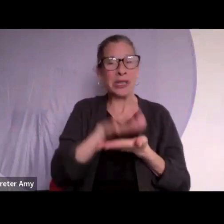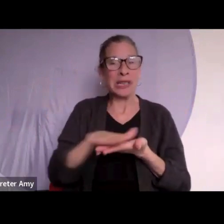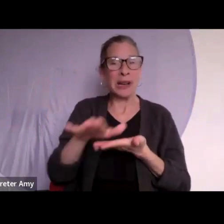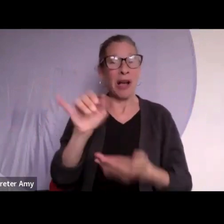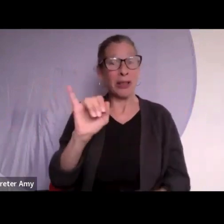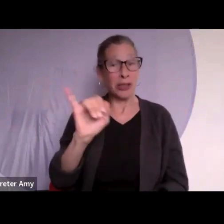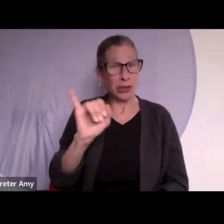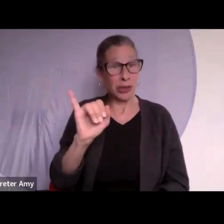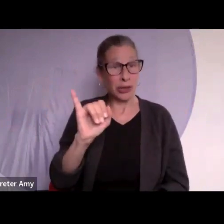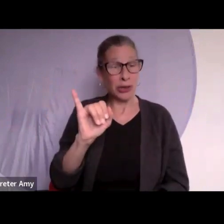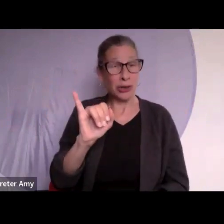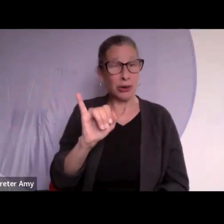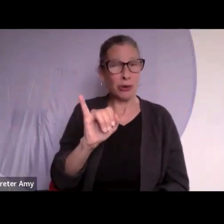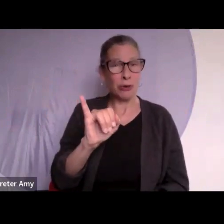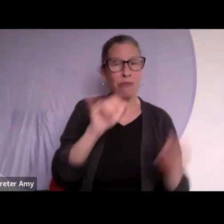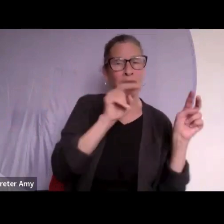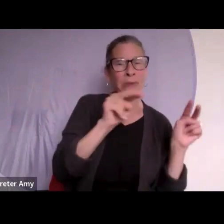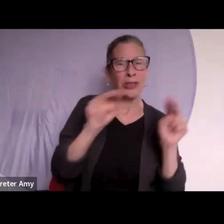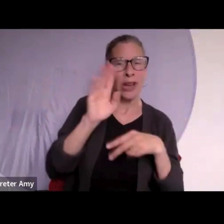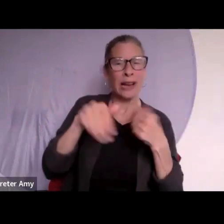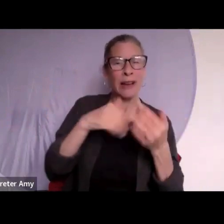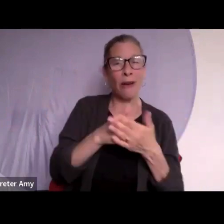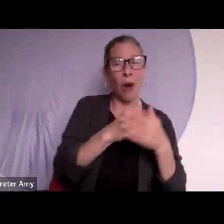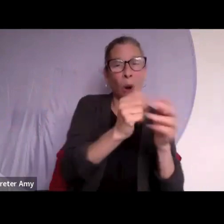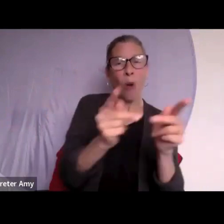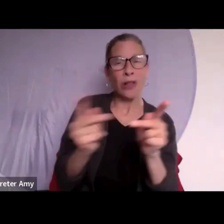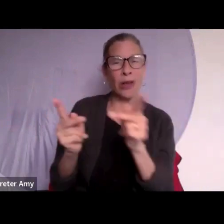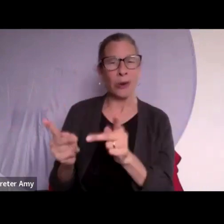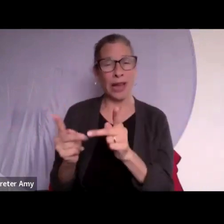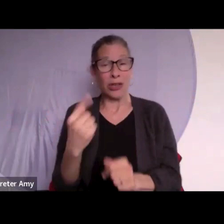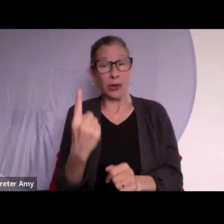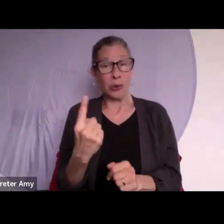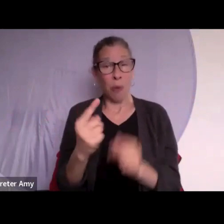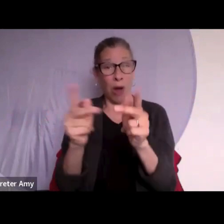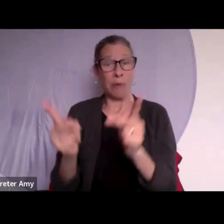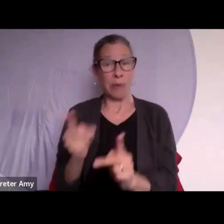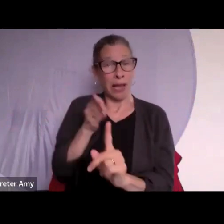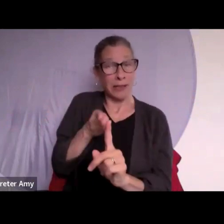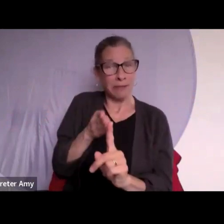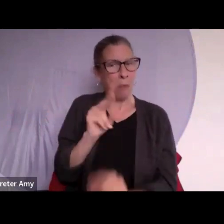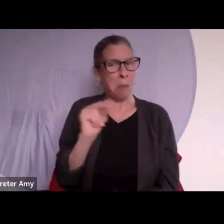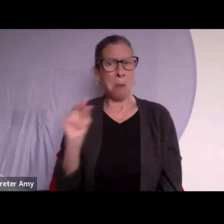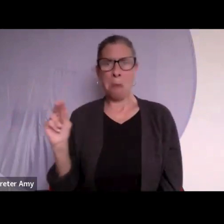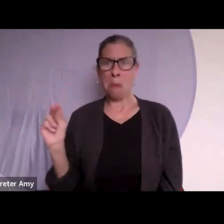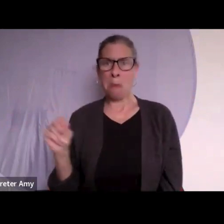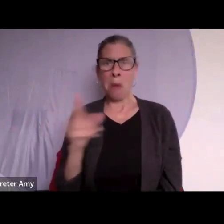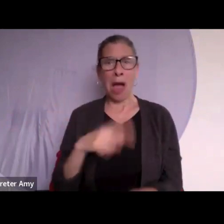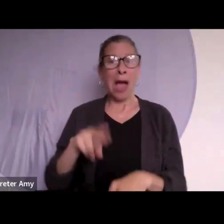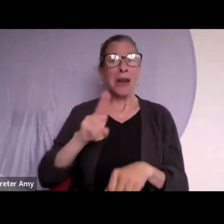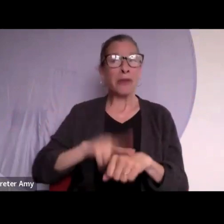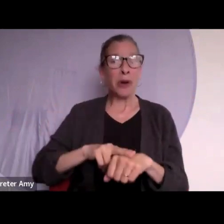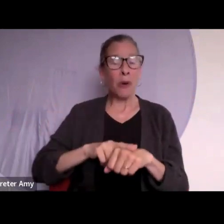all the different locations, we're not just in one location. And, and of course other events, we're honoring one event that I